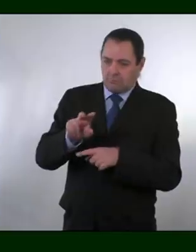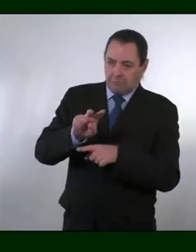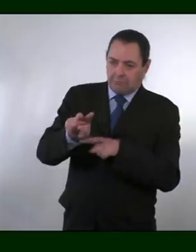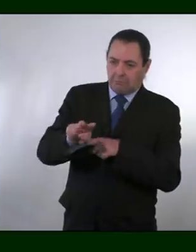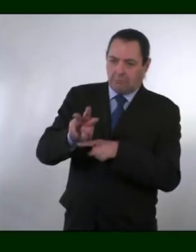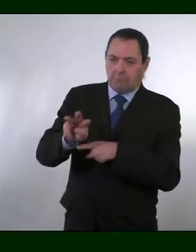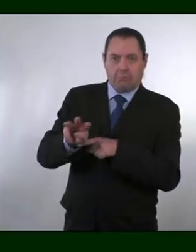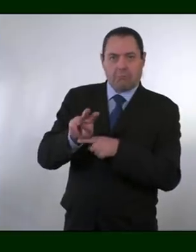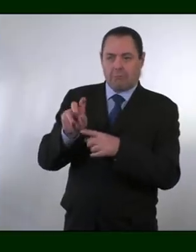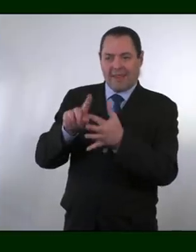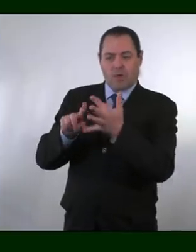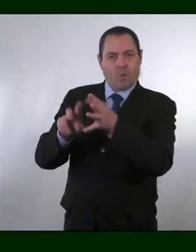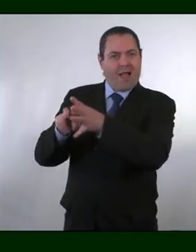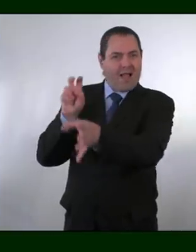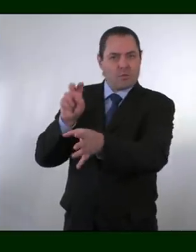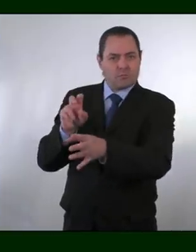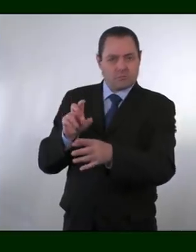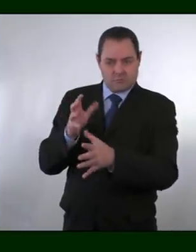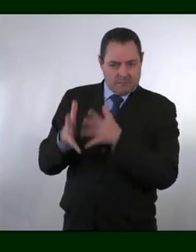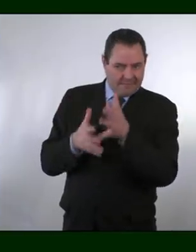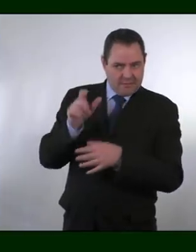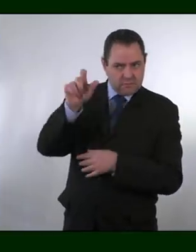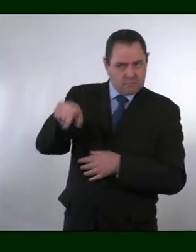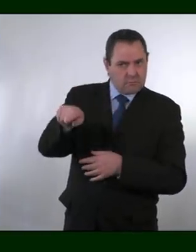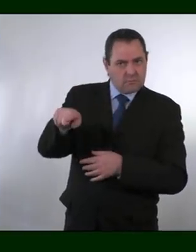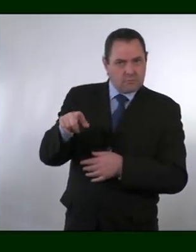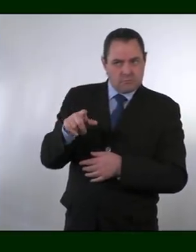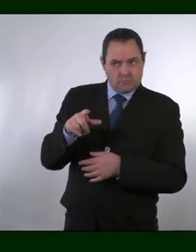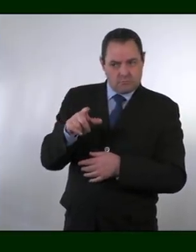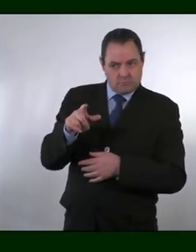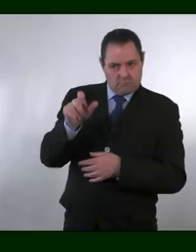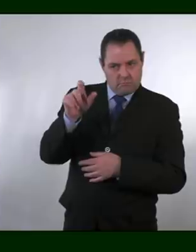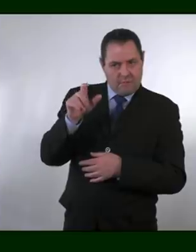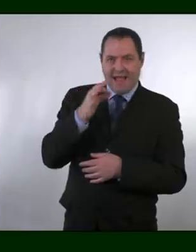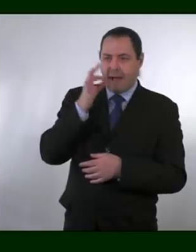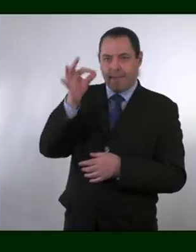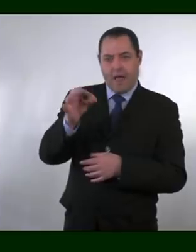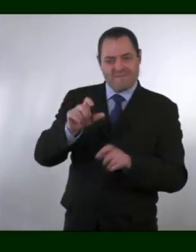will the Prime Minister give a cast-iron guarantee that my constituent’s application and all other